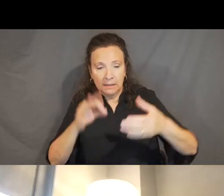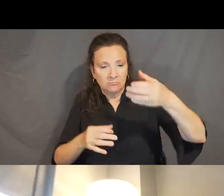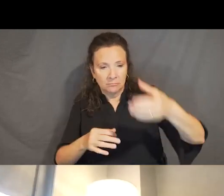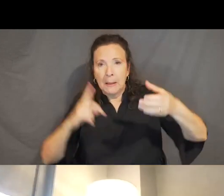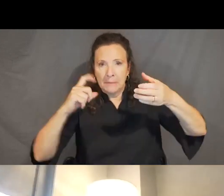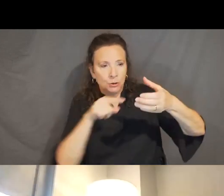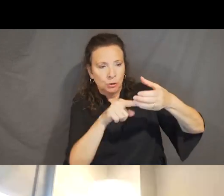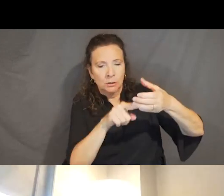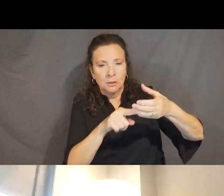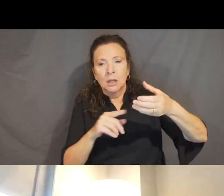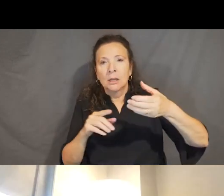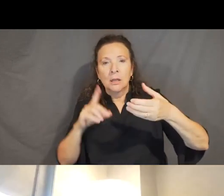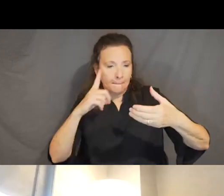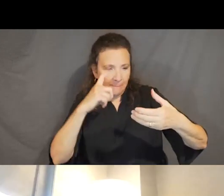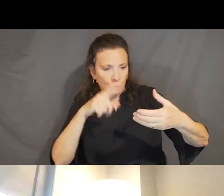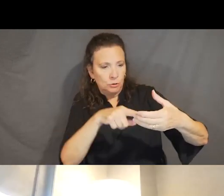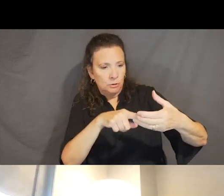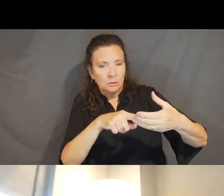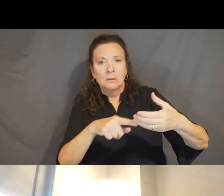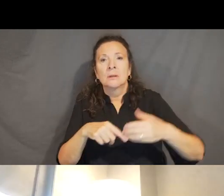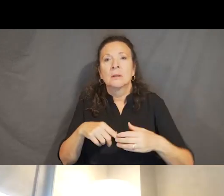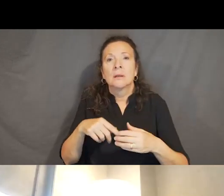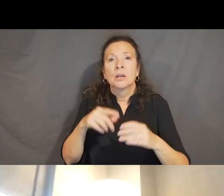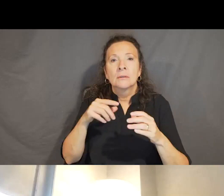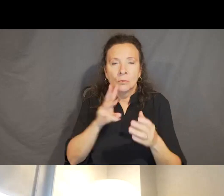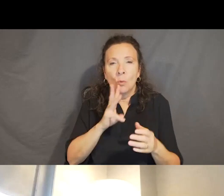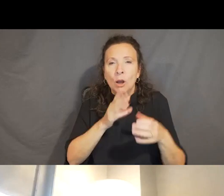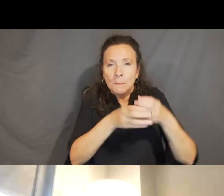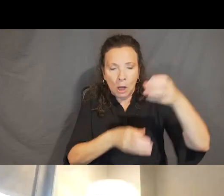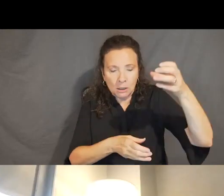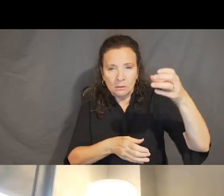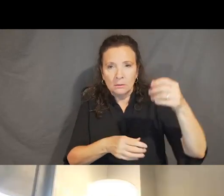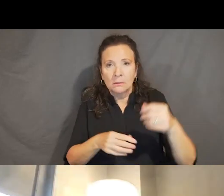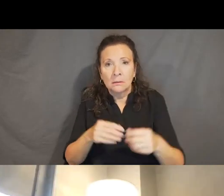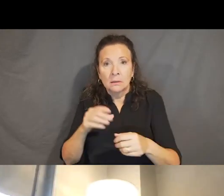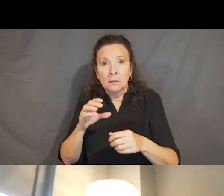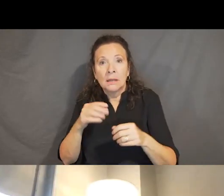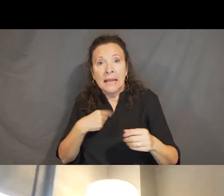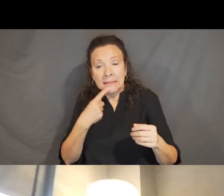it. Just take a picture of it. Computers can see now, y'all. Well, they have the ability to analyze